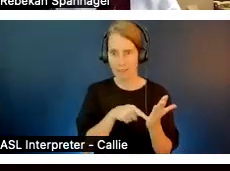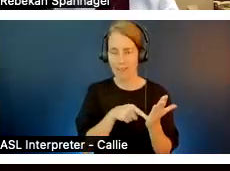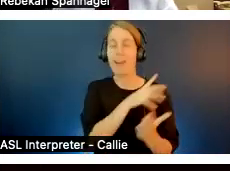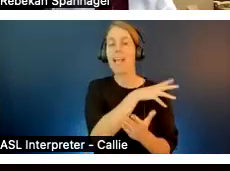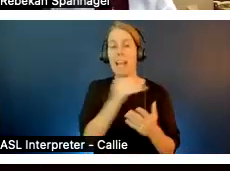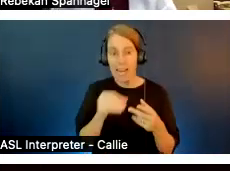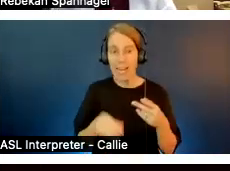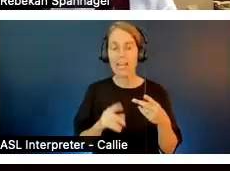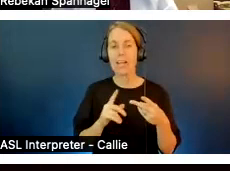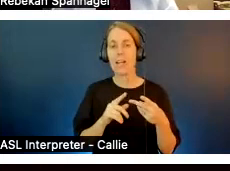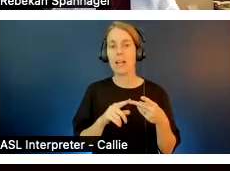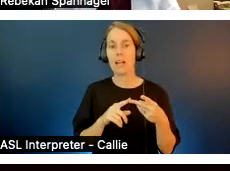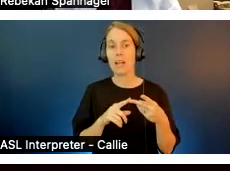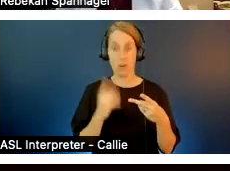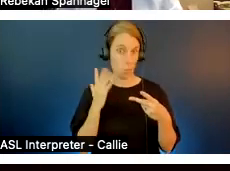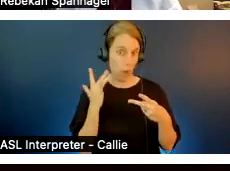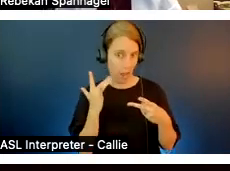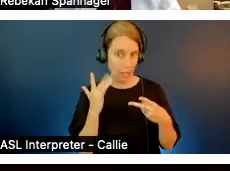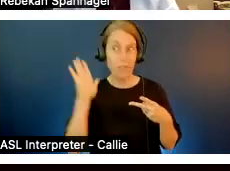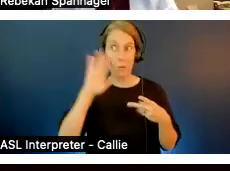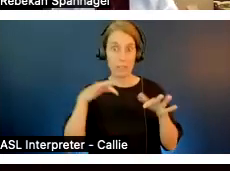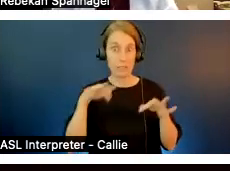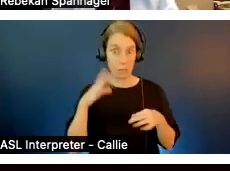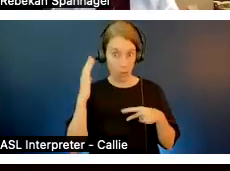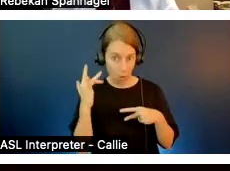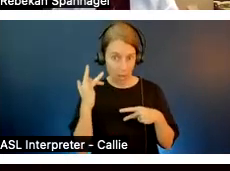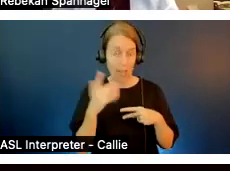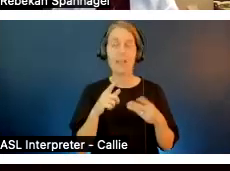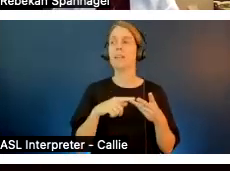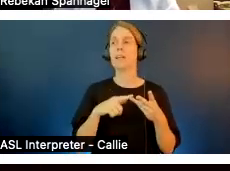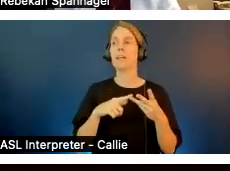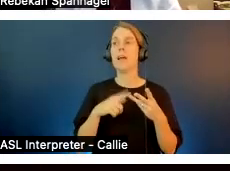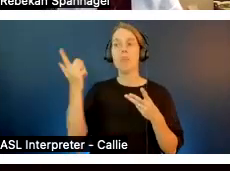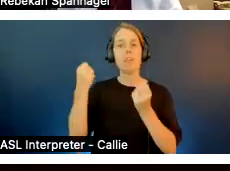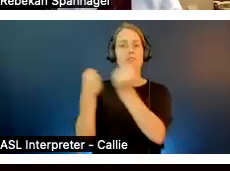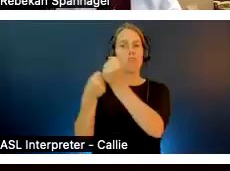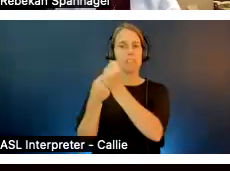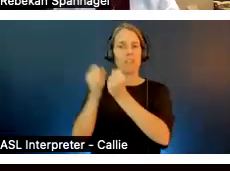to do why they're doing it and what grounds they believe they can be doing it so again if